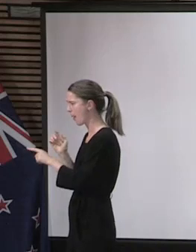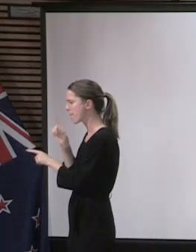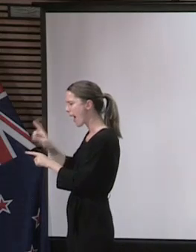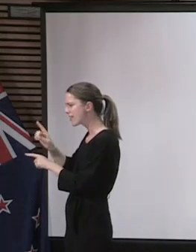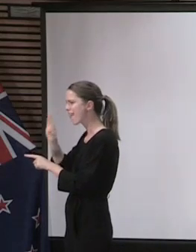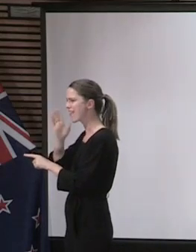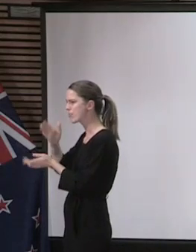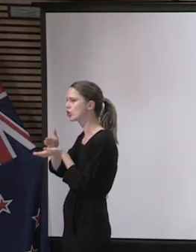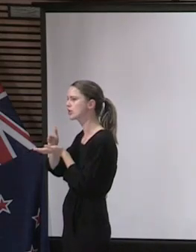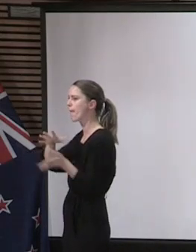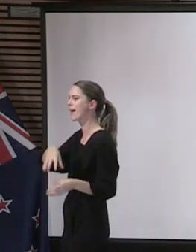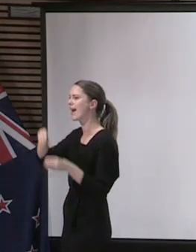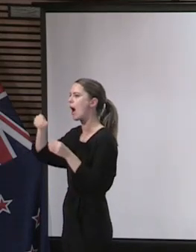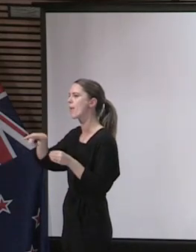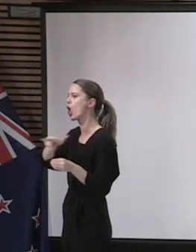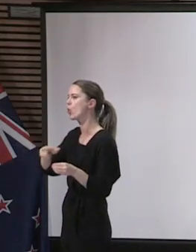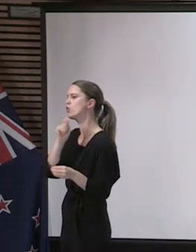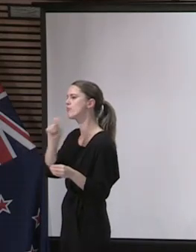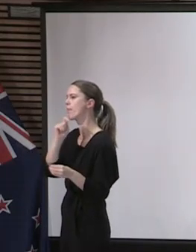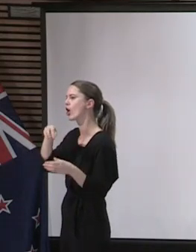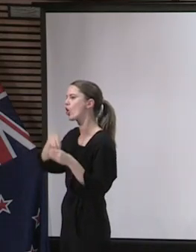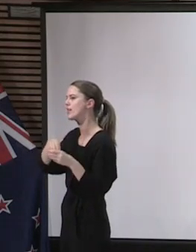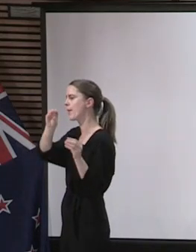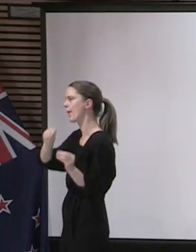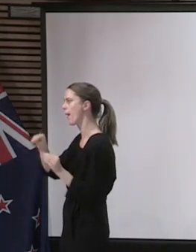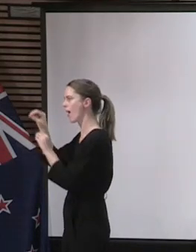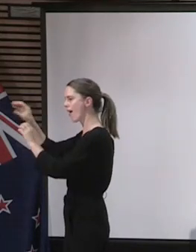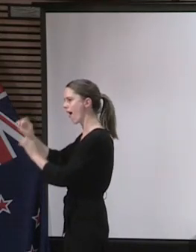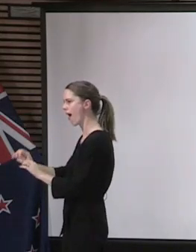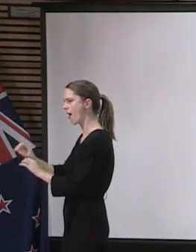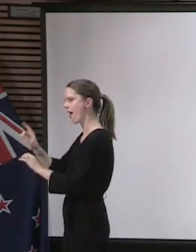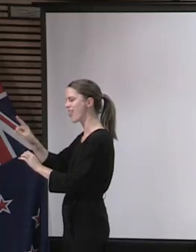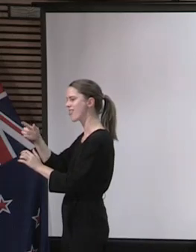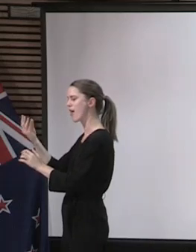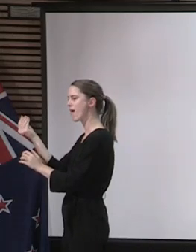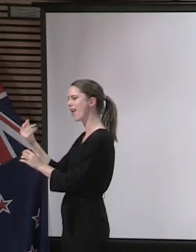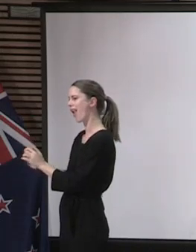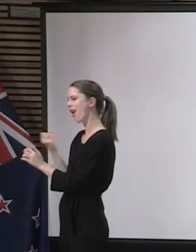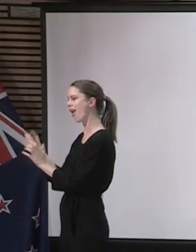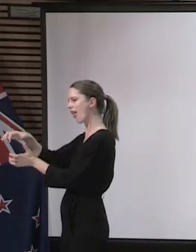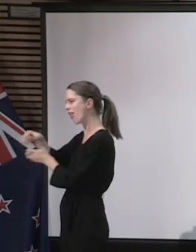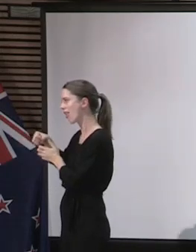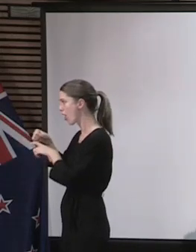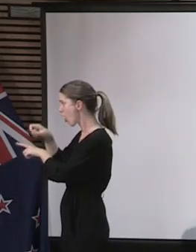media rather than alternates like Facebook and online services.